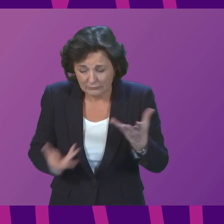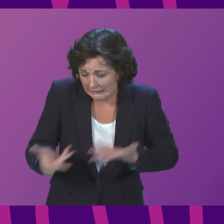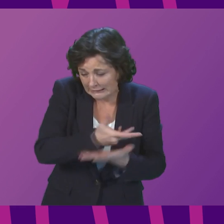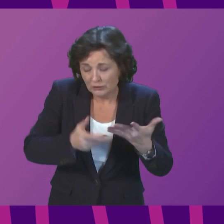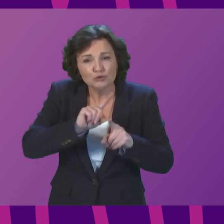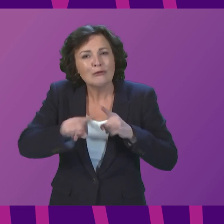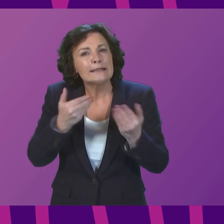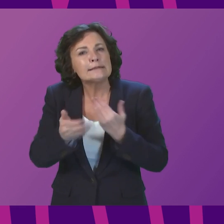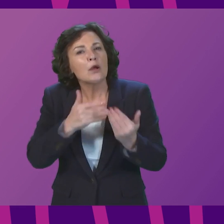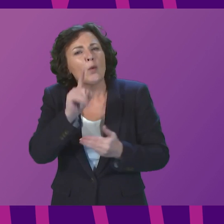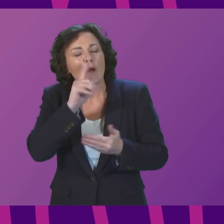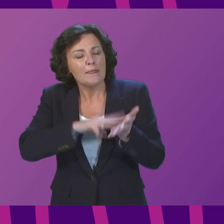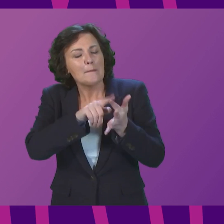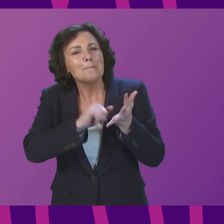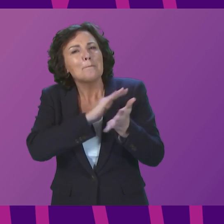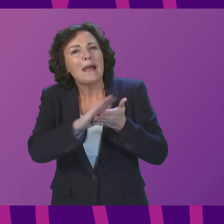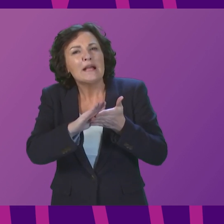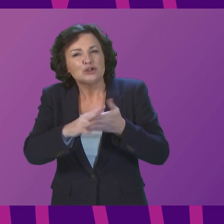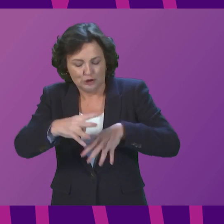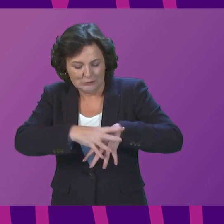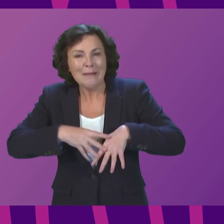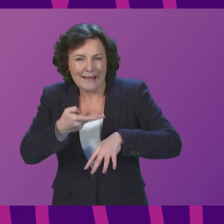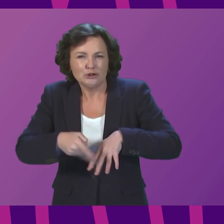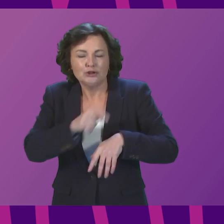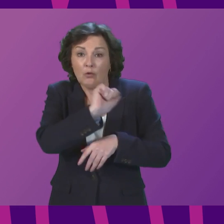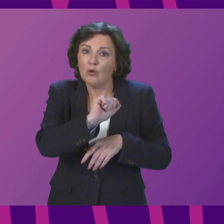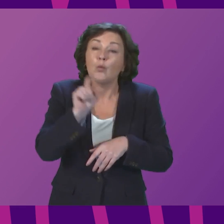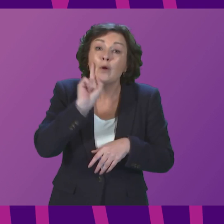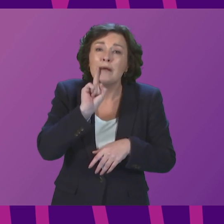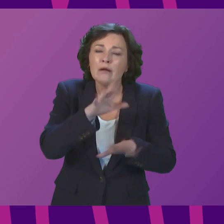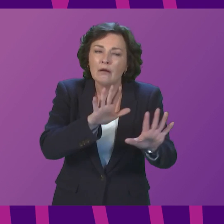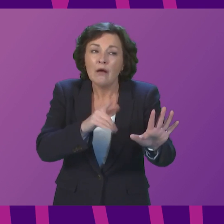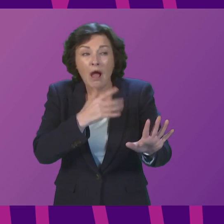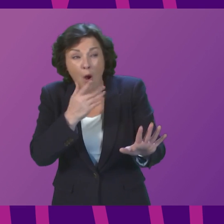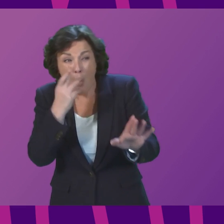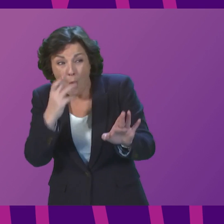If Carol Mochan will allow me, I will study the detail of her question and come back to